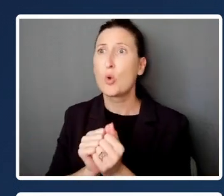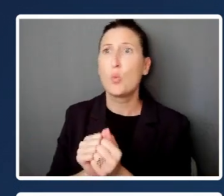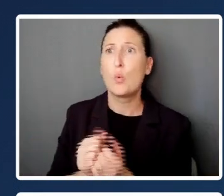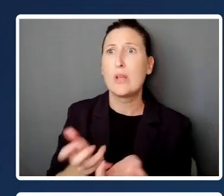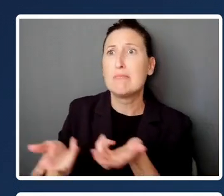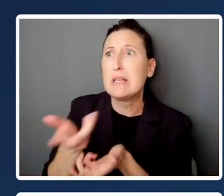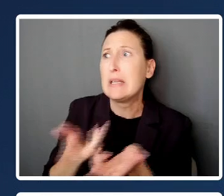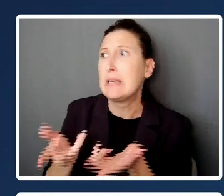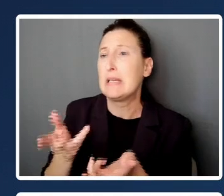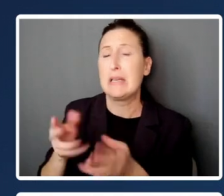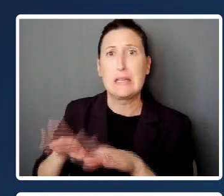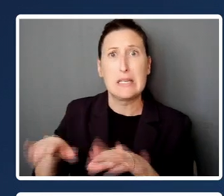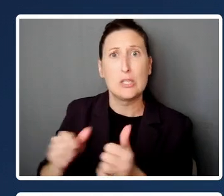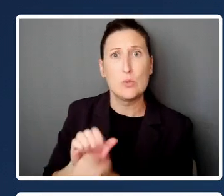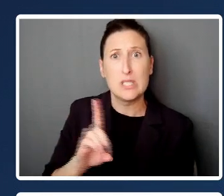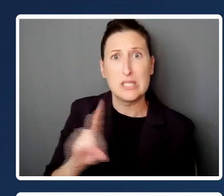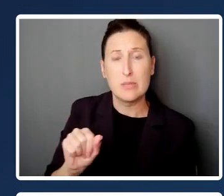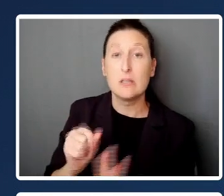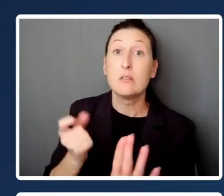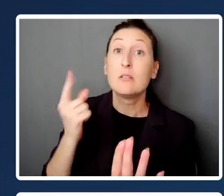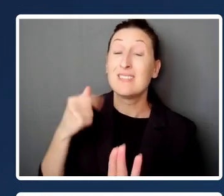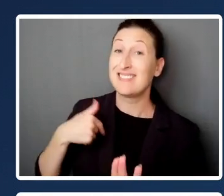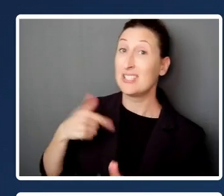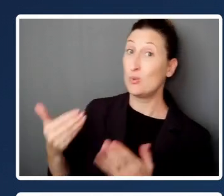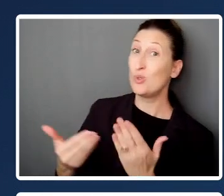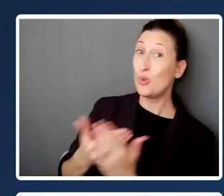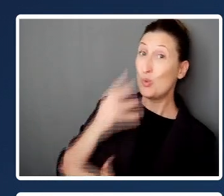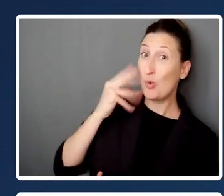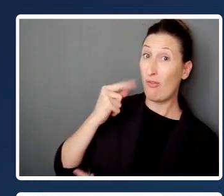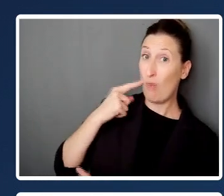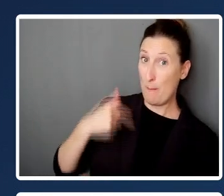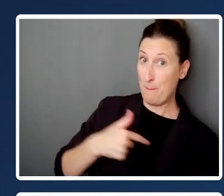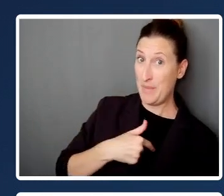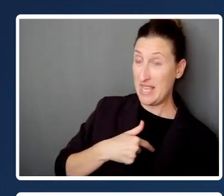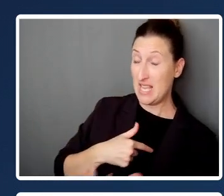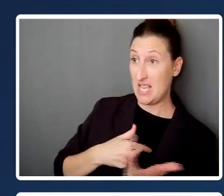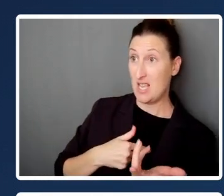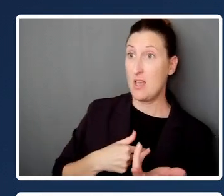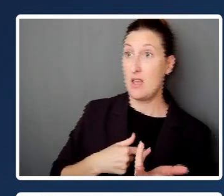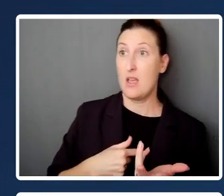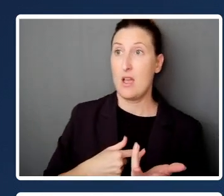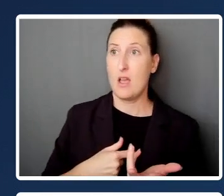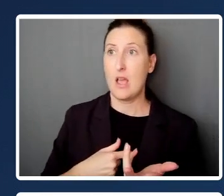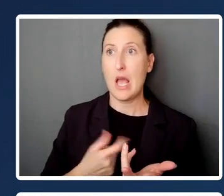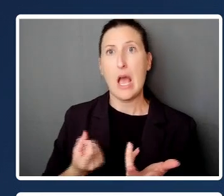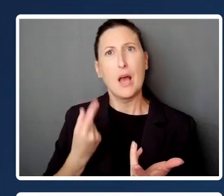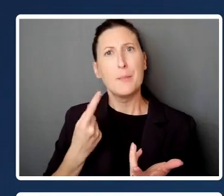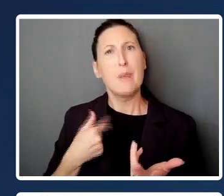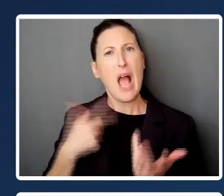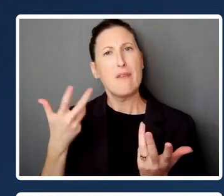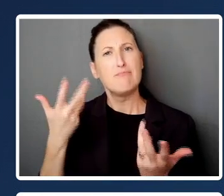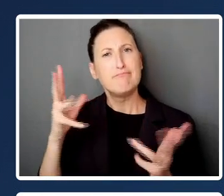a new area for me. Certainly, I've done programs where I've interacted with kids with disabilities,